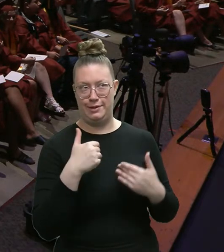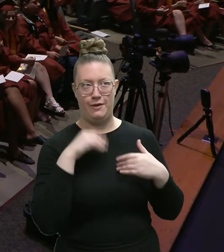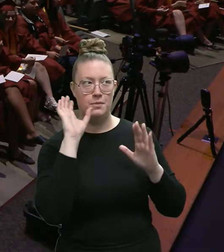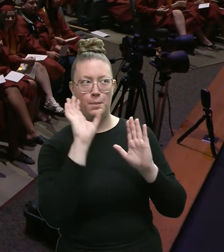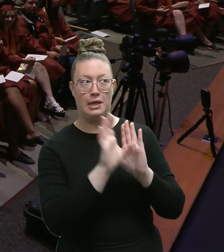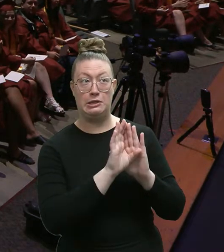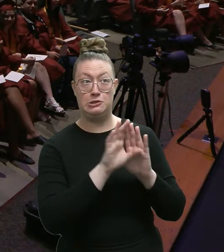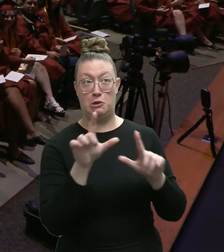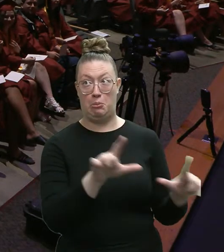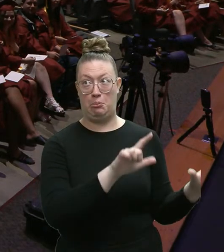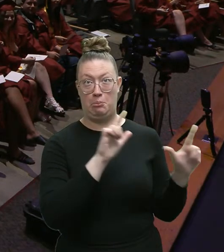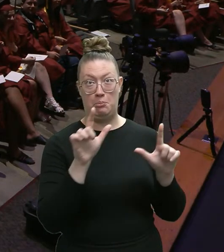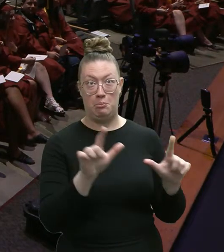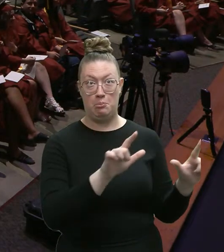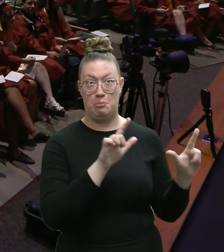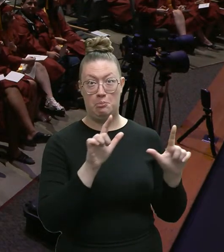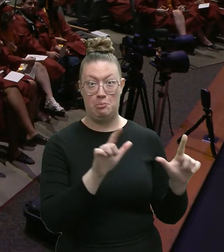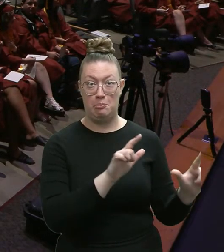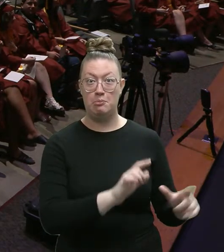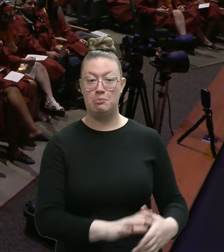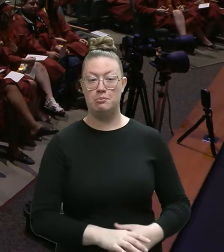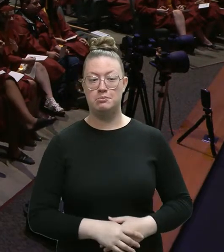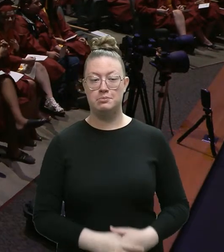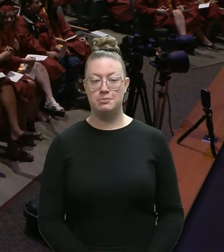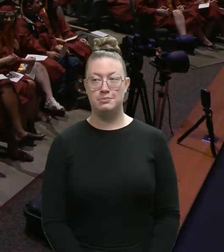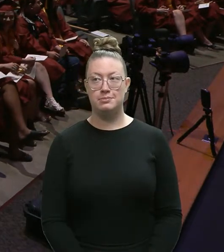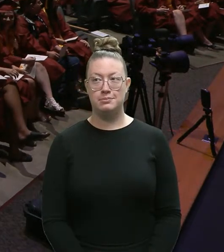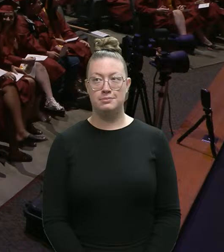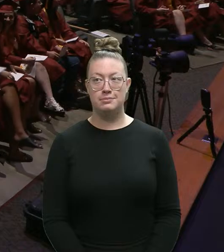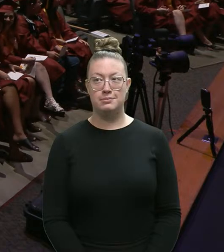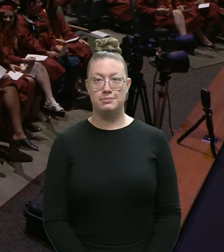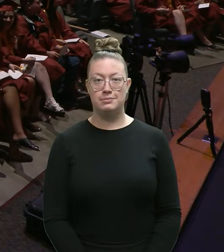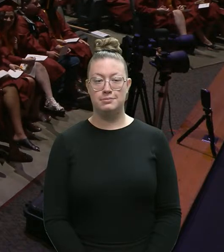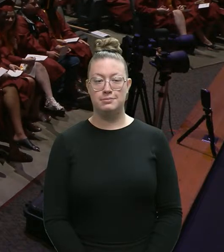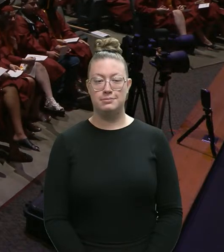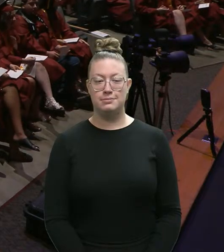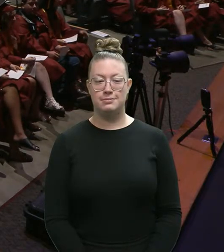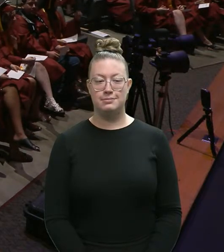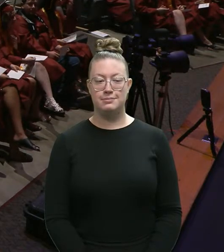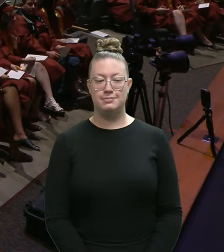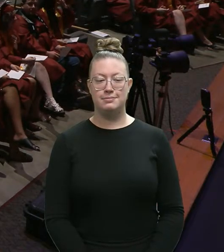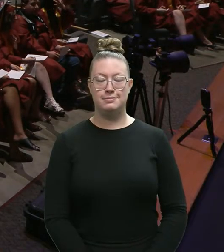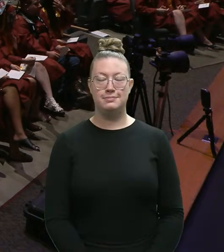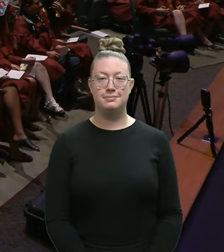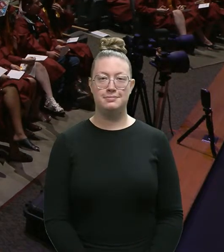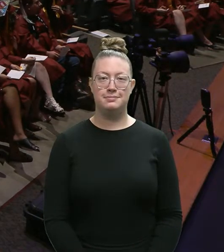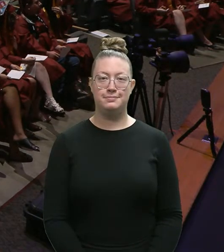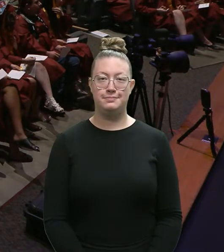in And grit showing when faced with a bad grade.